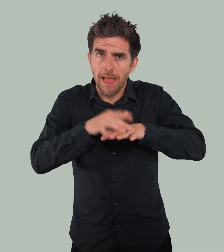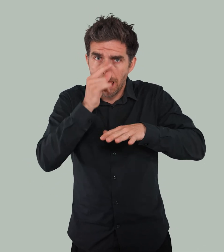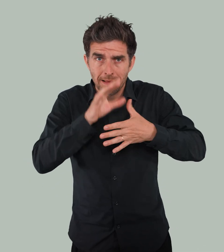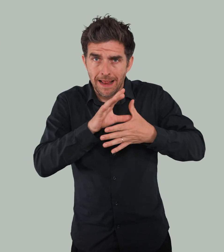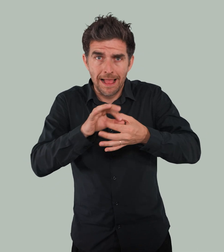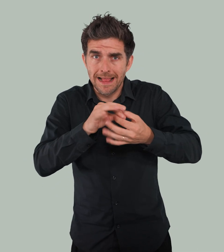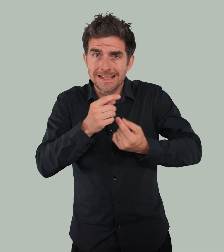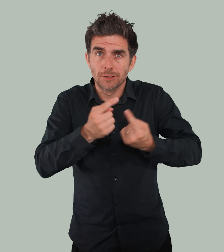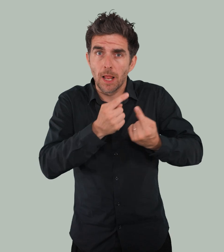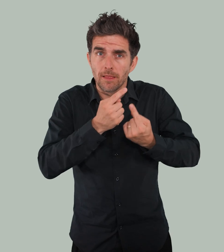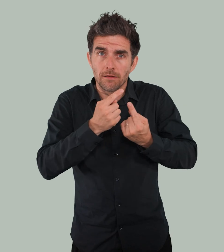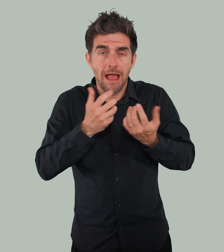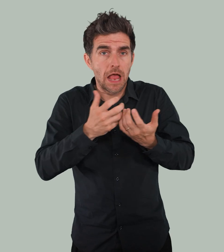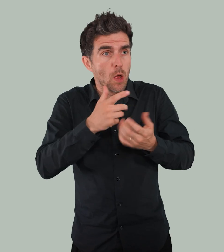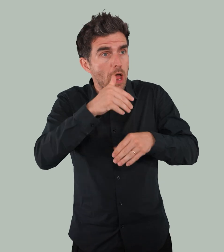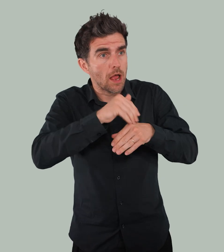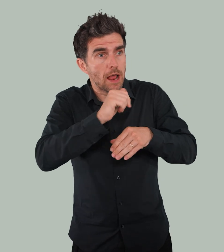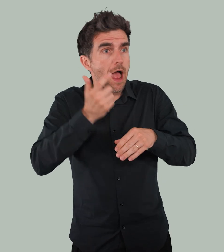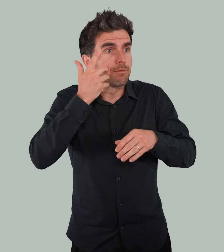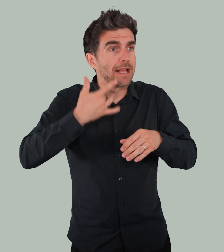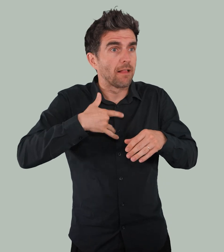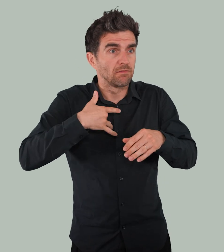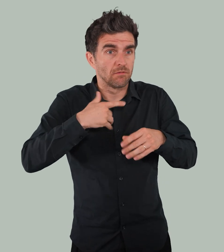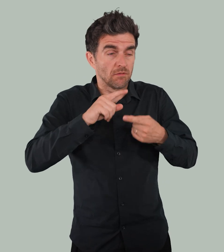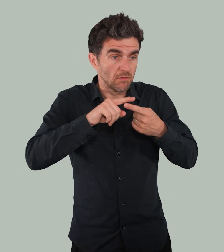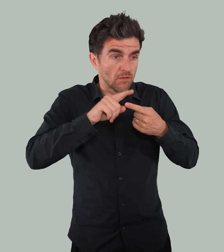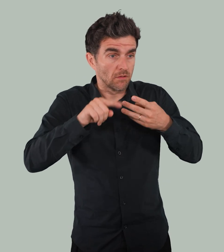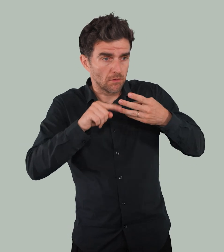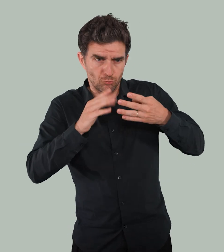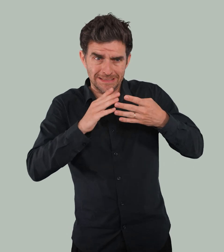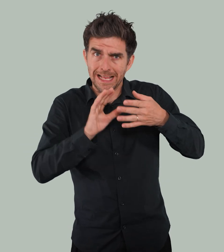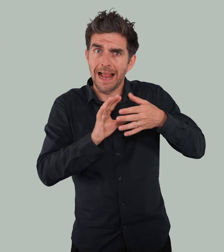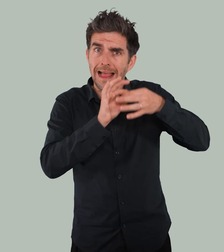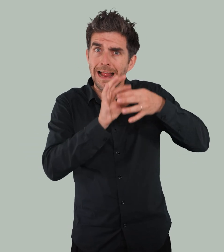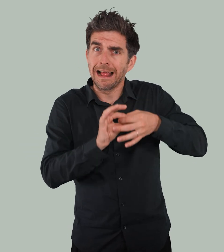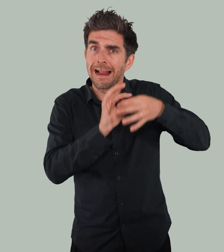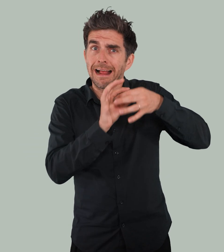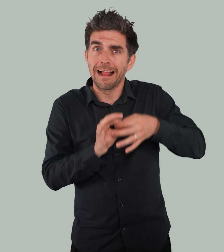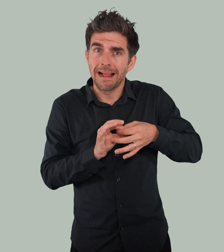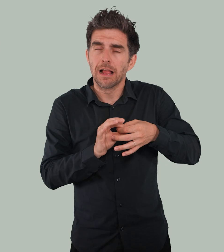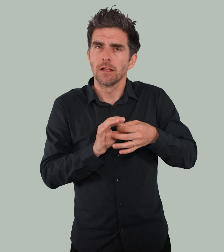and interact with each other, affecting how people experience daily life.